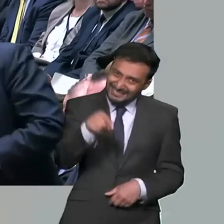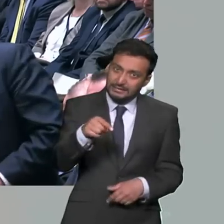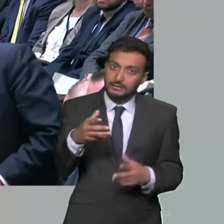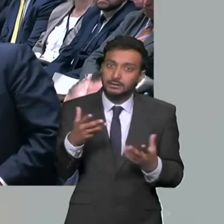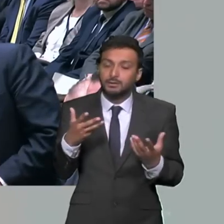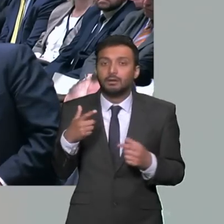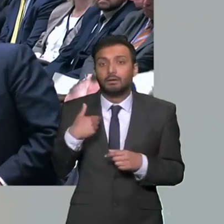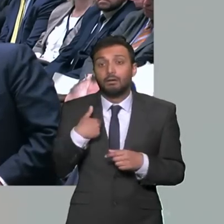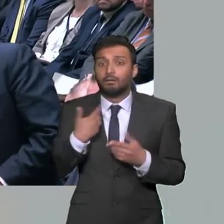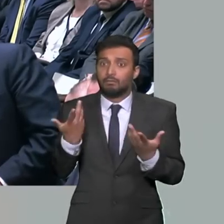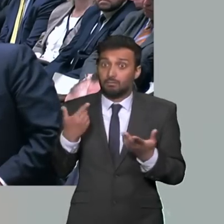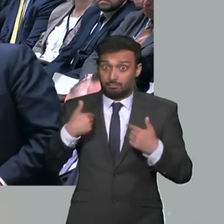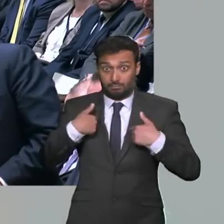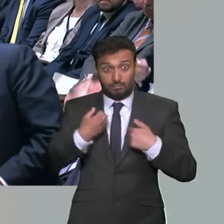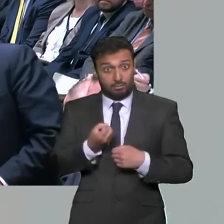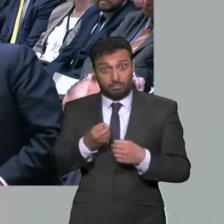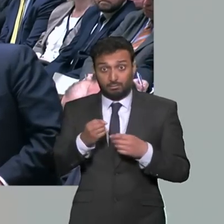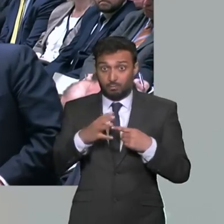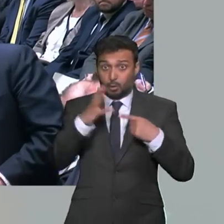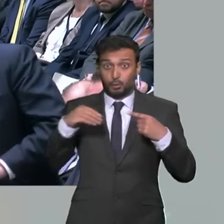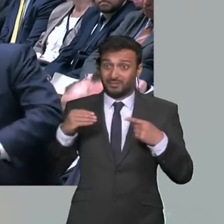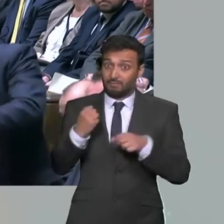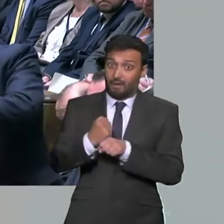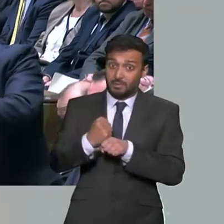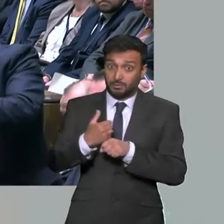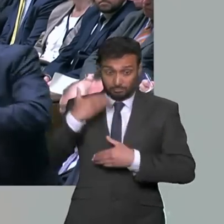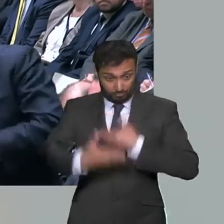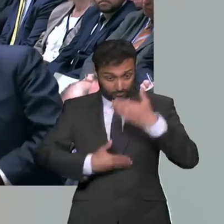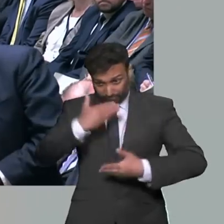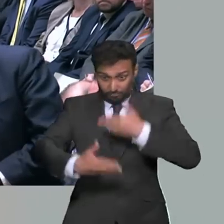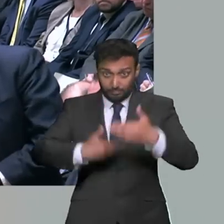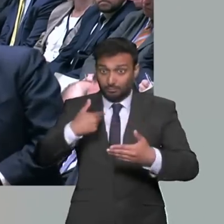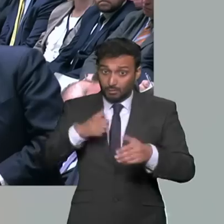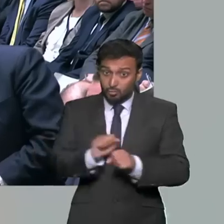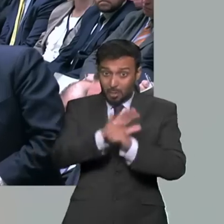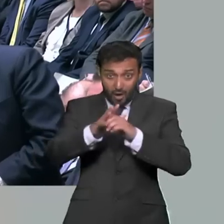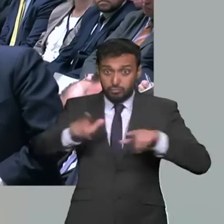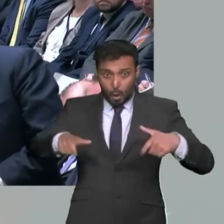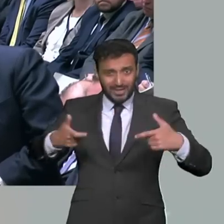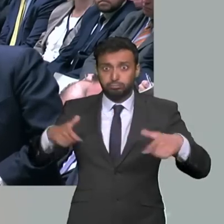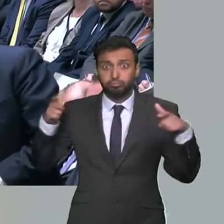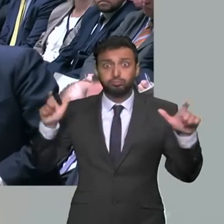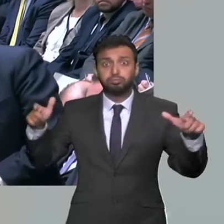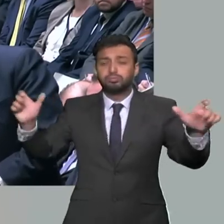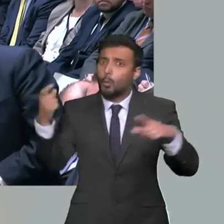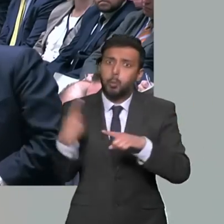fact that we came out of covid faster than any other European country, which would not have been possible had we listened to the right hon. and learned Gentleman, that we